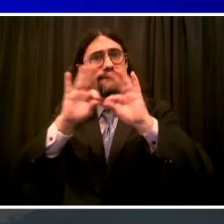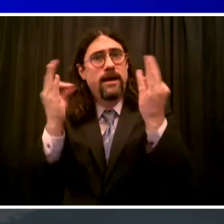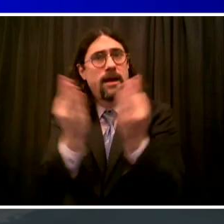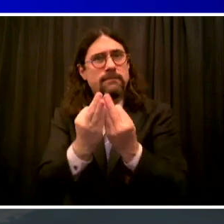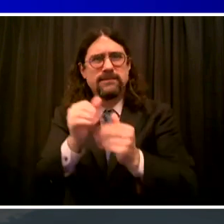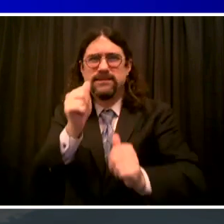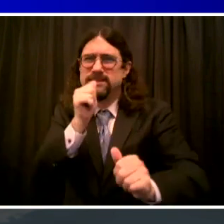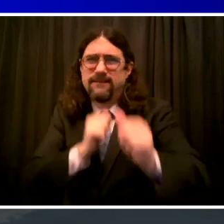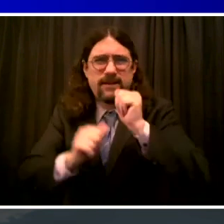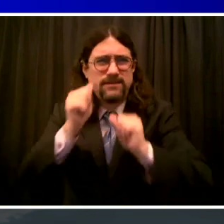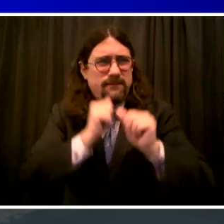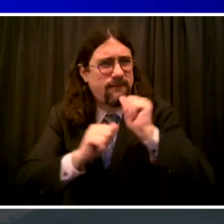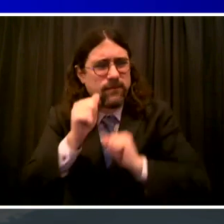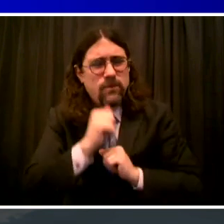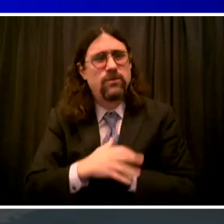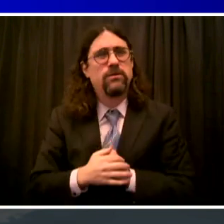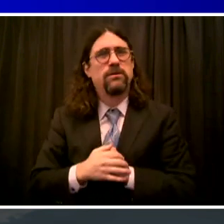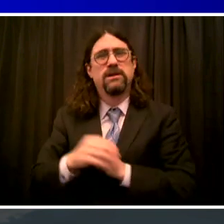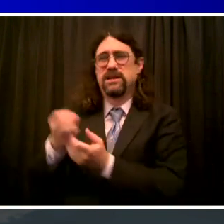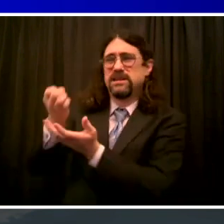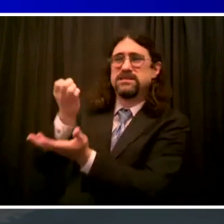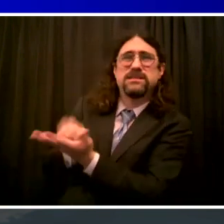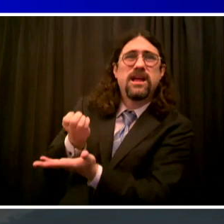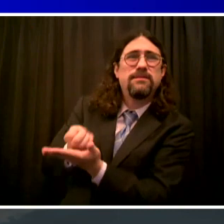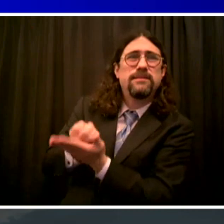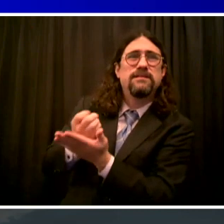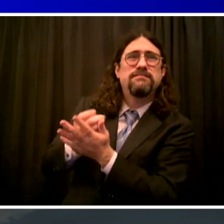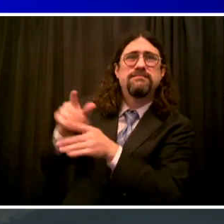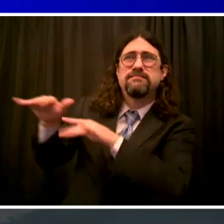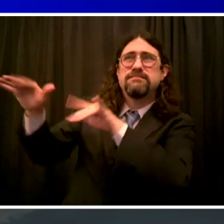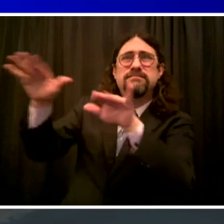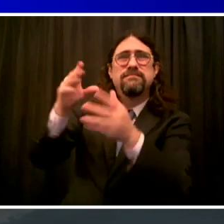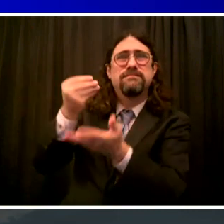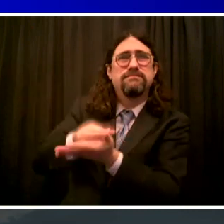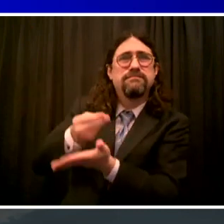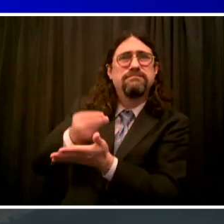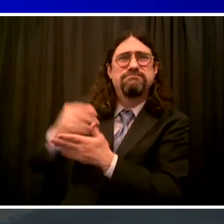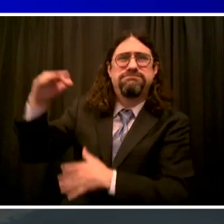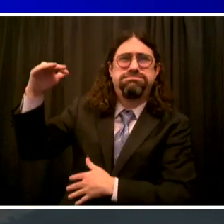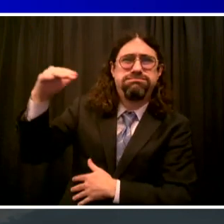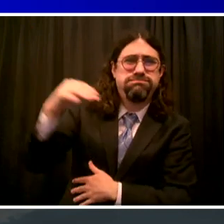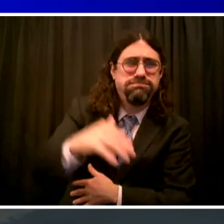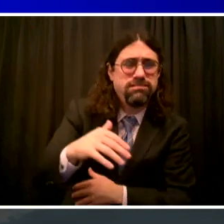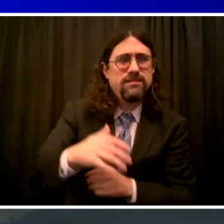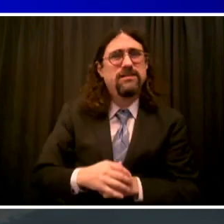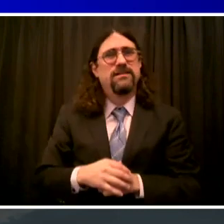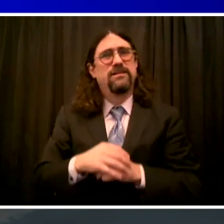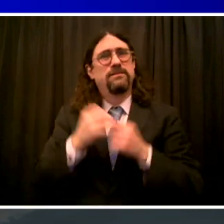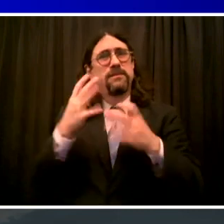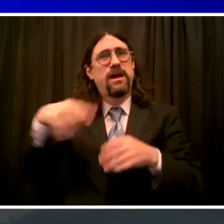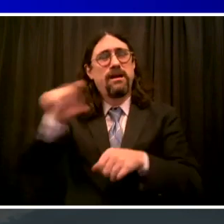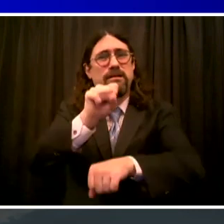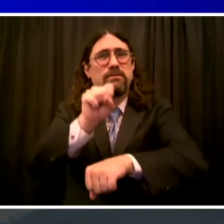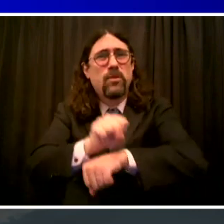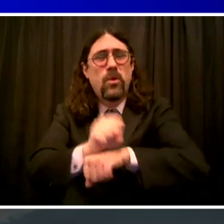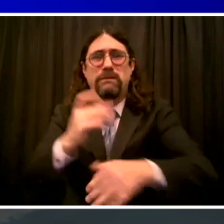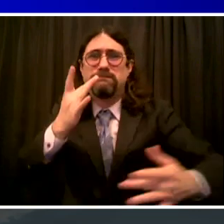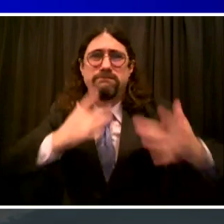CONTINUING RIGHT NOW. THE ECONOMIC IMPACT OF THE NUMBER OF PEOPLE THAT DON'T HAVE A LIVELIHOOD. THE NUBEMROF PEOLPE WHO DON'T